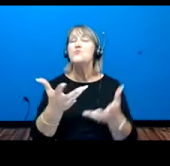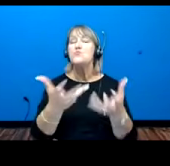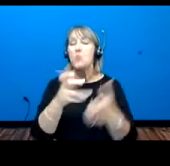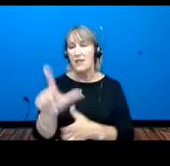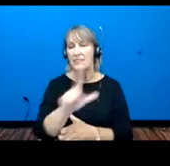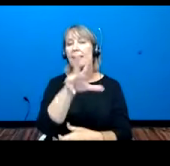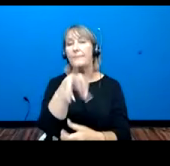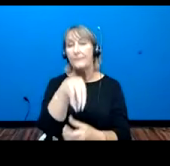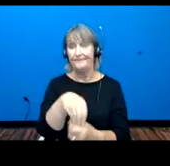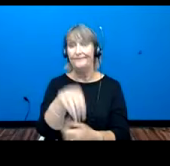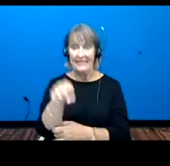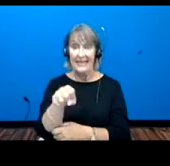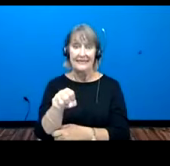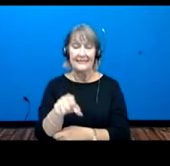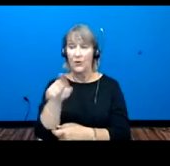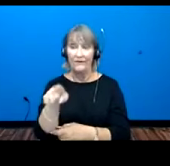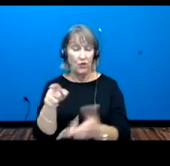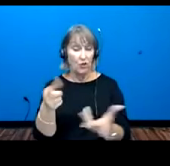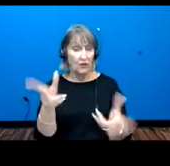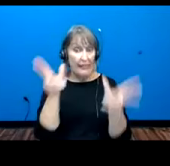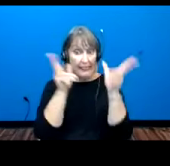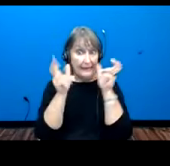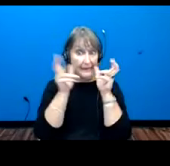If you're on the line and you are part of the library system,